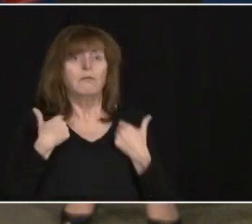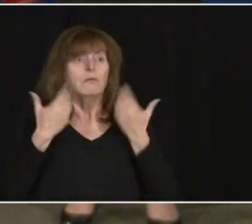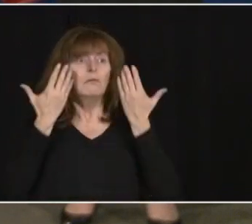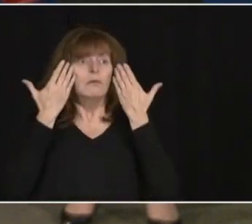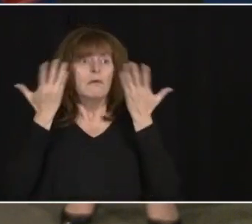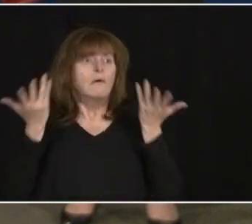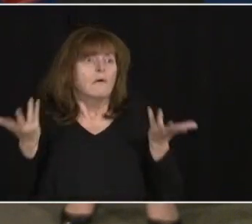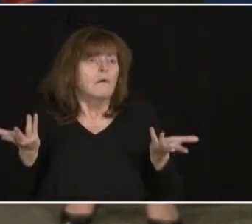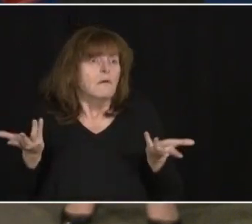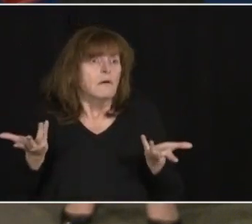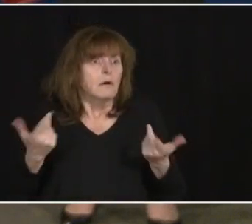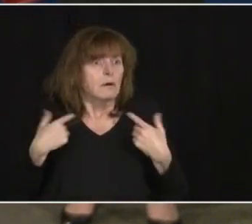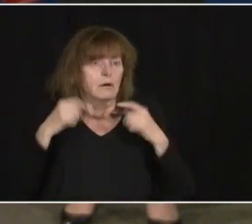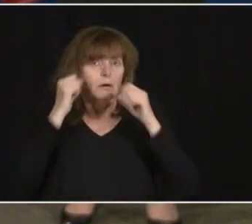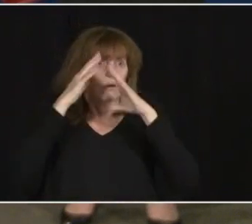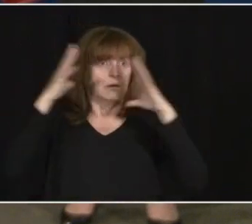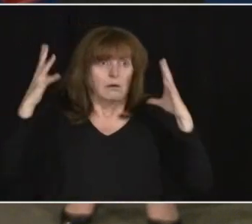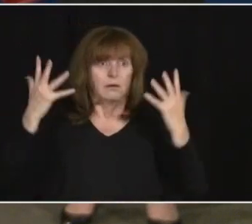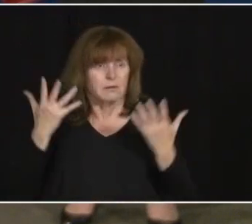throughout this province and having